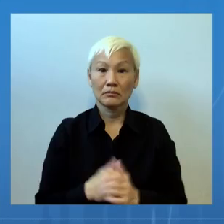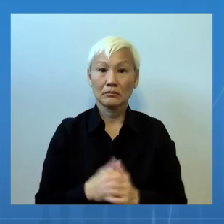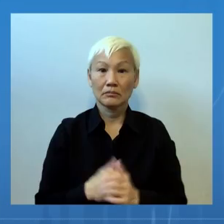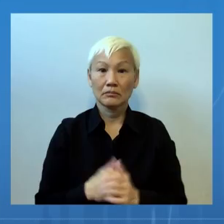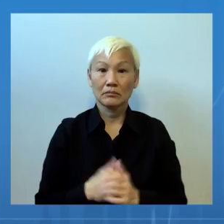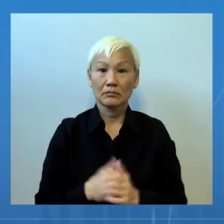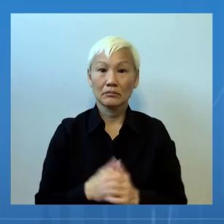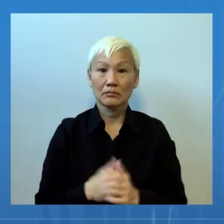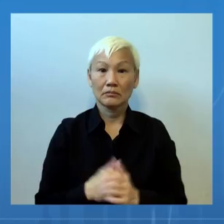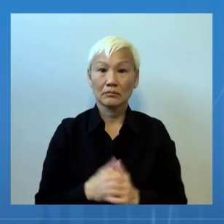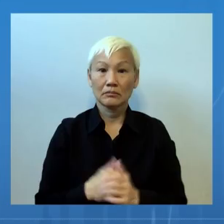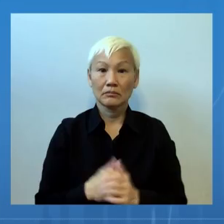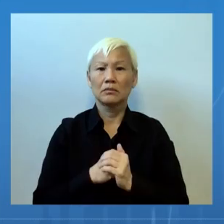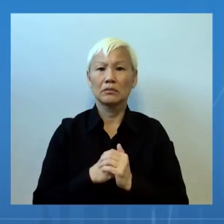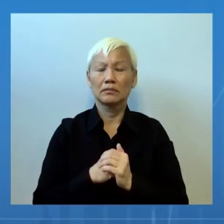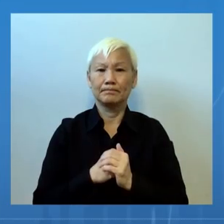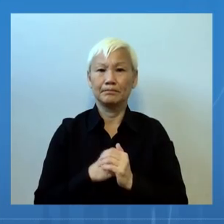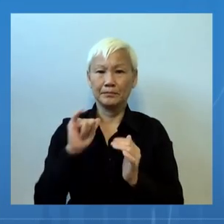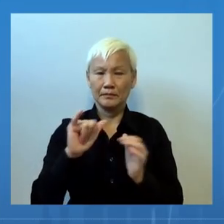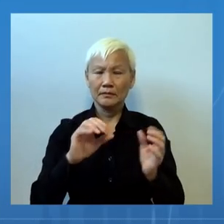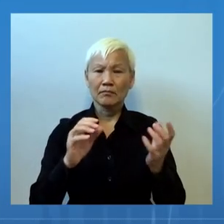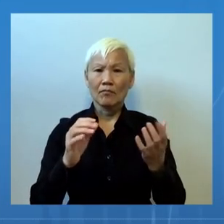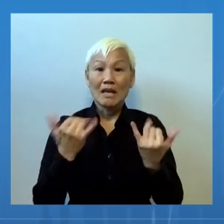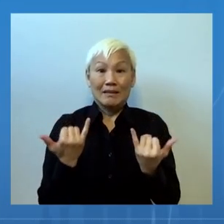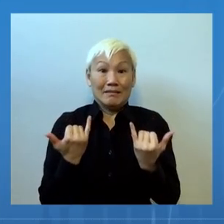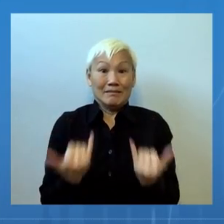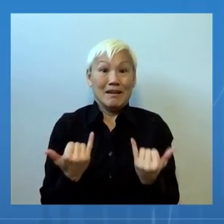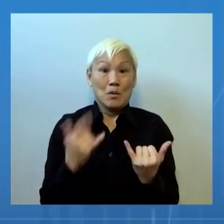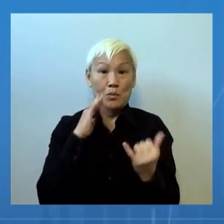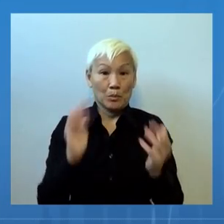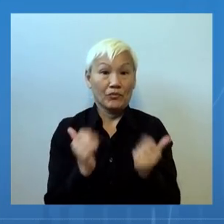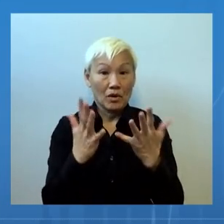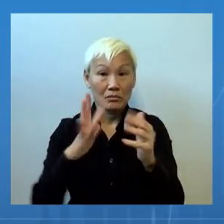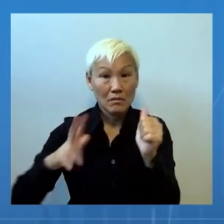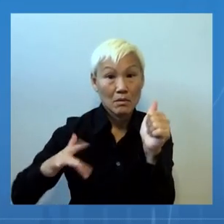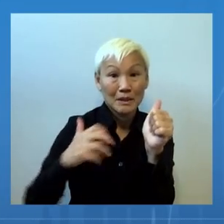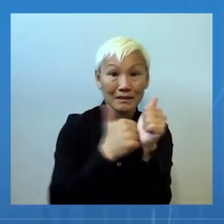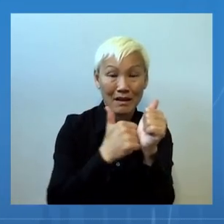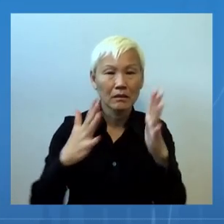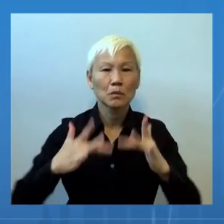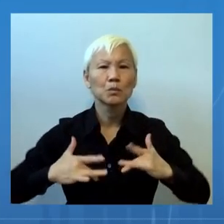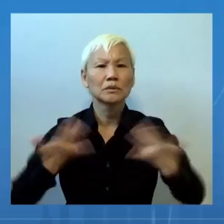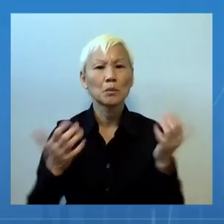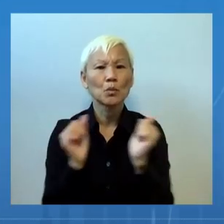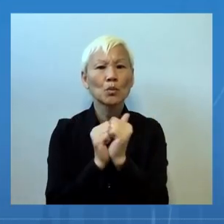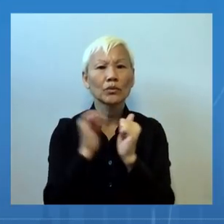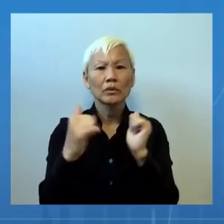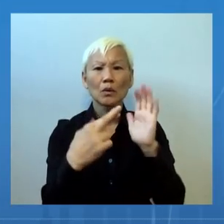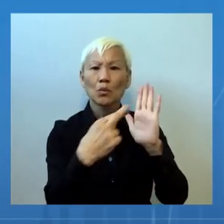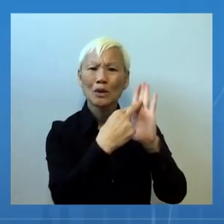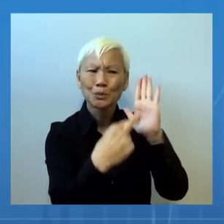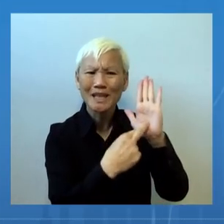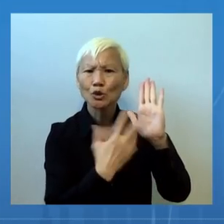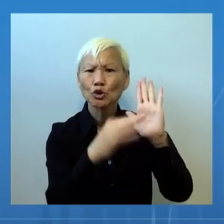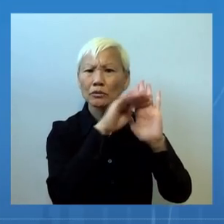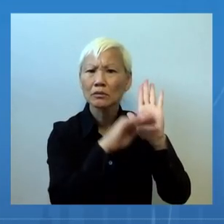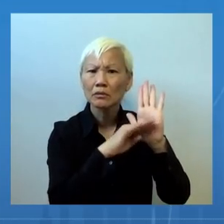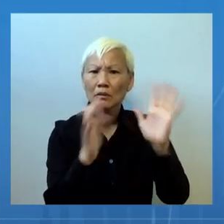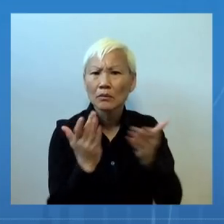Today, I'd like to provide an update about where we are in the regulatory and recommendation process for pediatric COVID-19 vaccines.